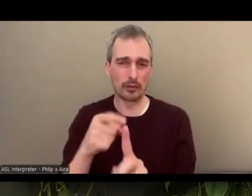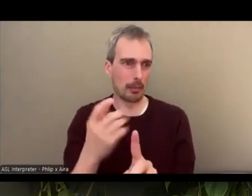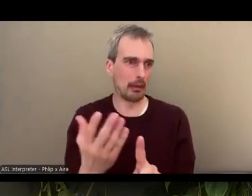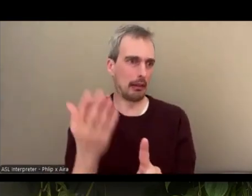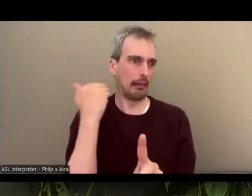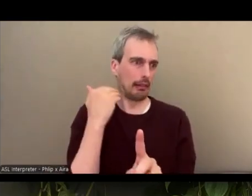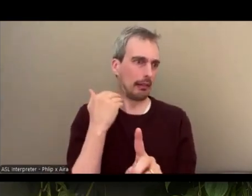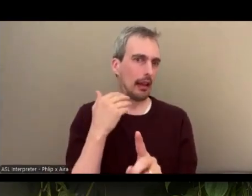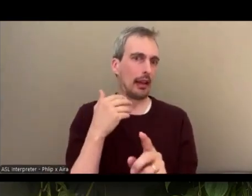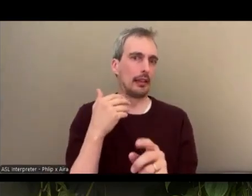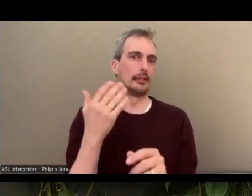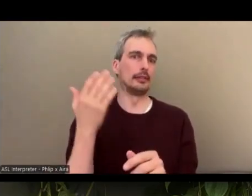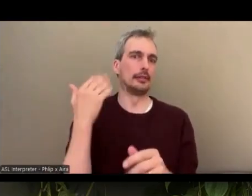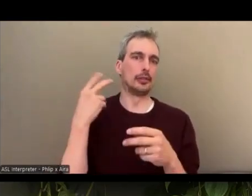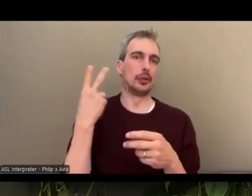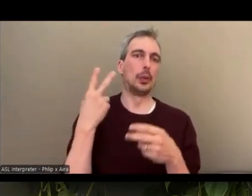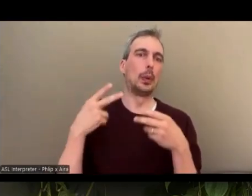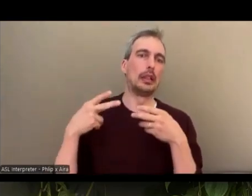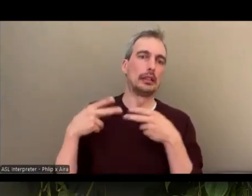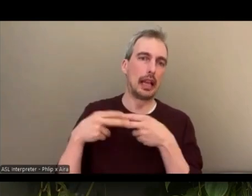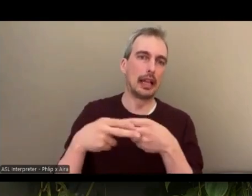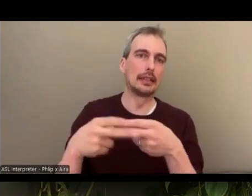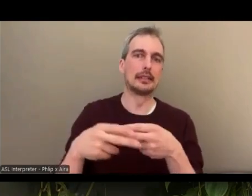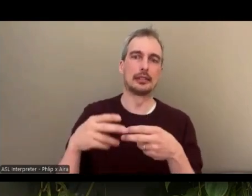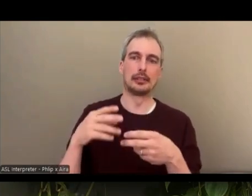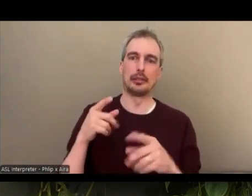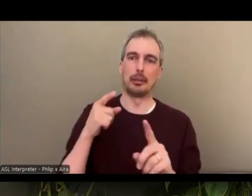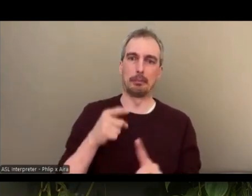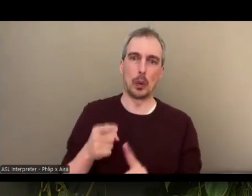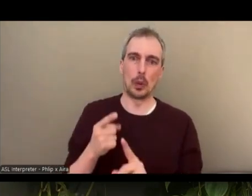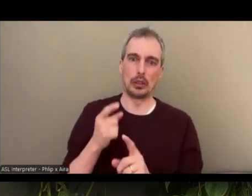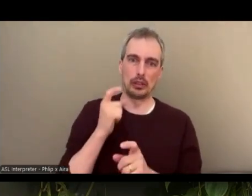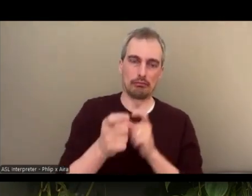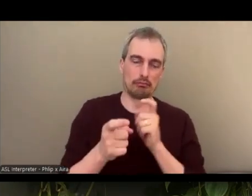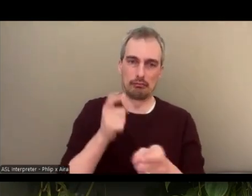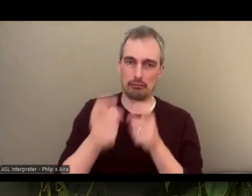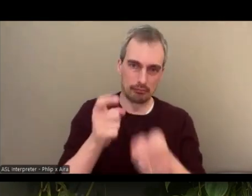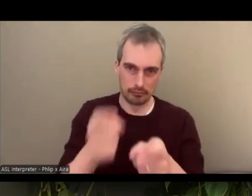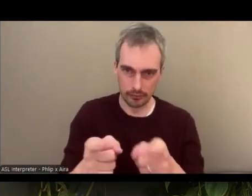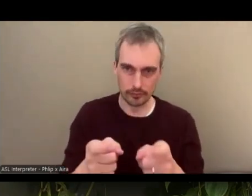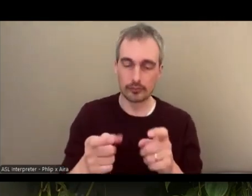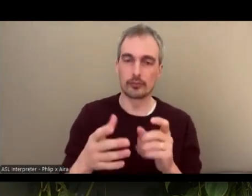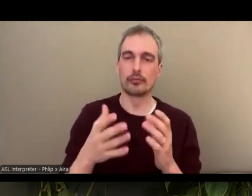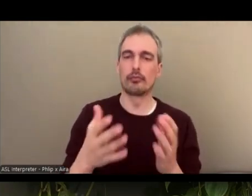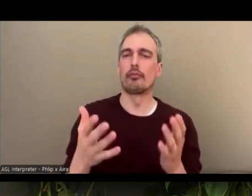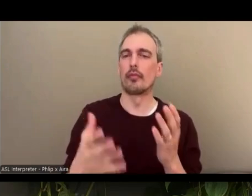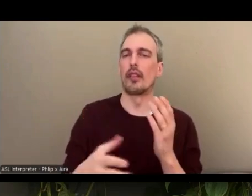slides, theoretically you could use automatic checkers to check for certain types of accessibility problems.